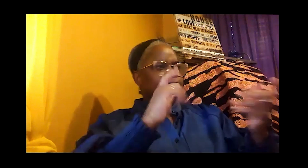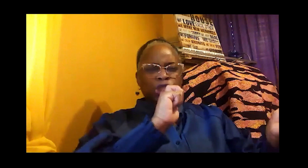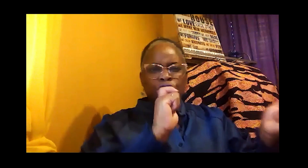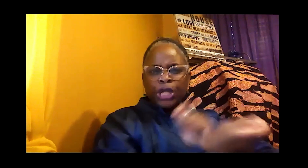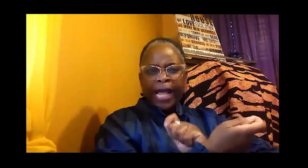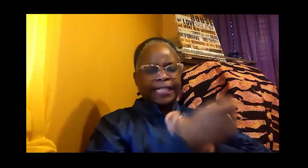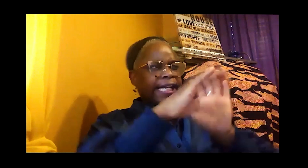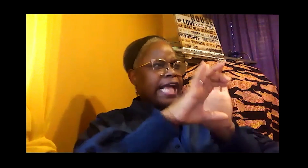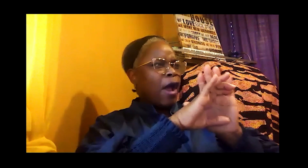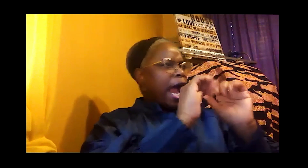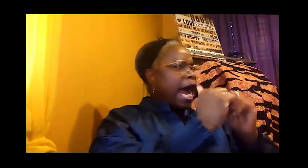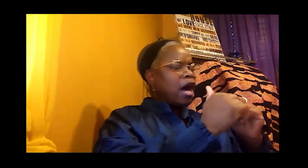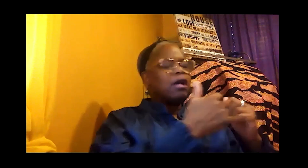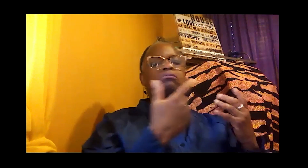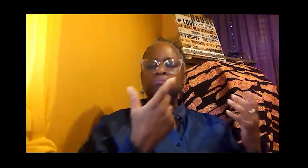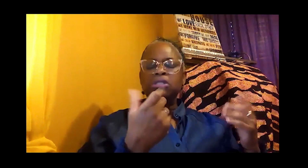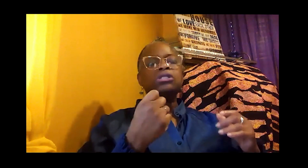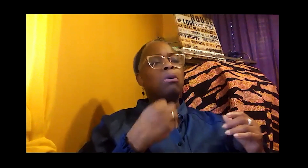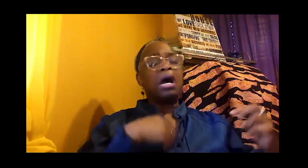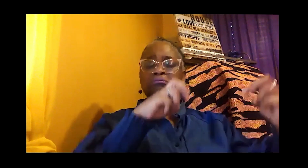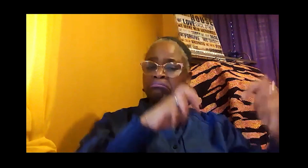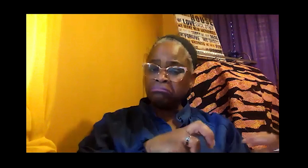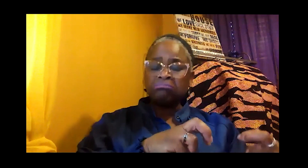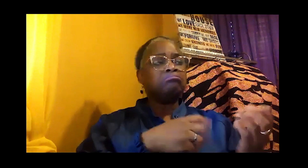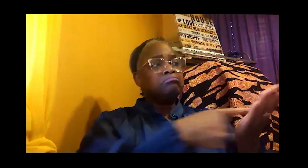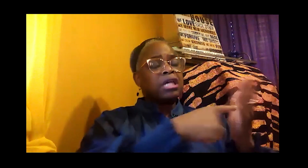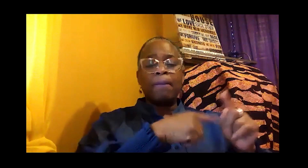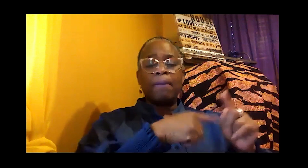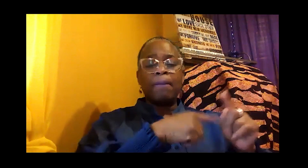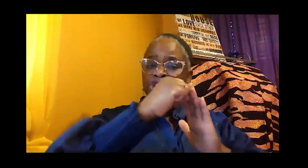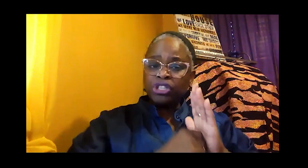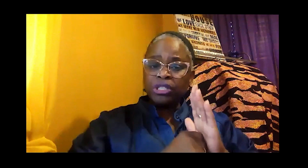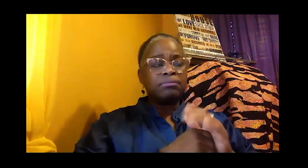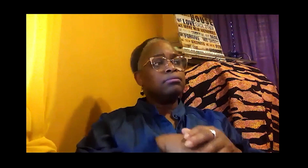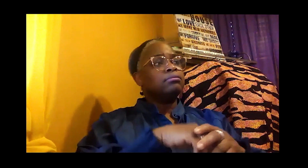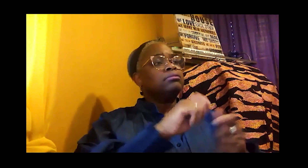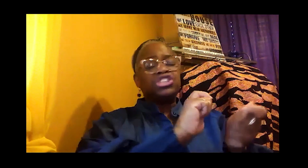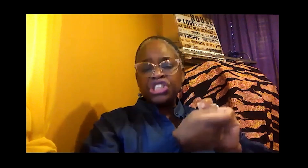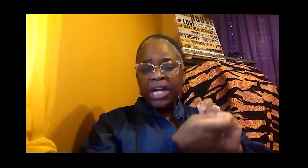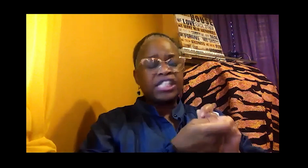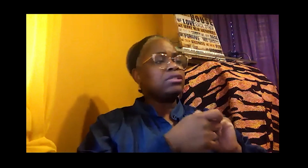see how the character transformed. We sat down together and discussed how to adapt and rewrite